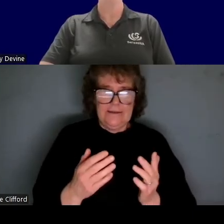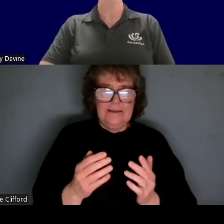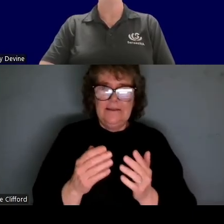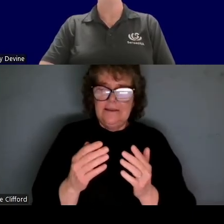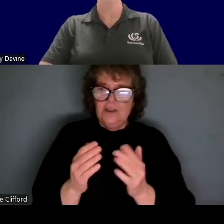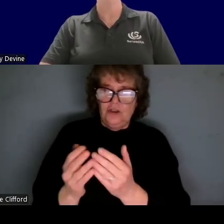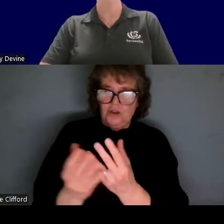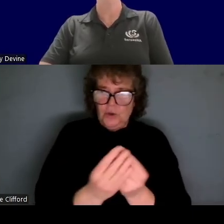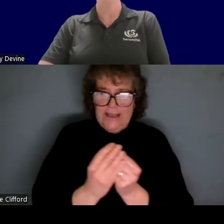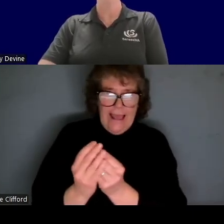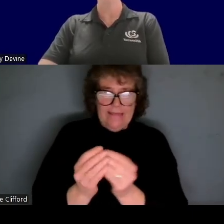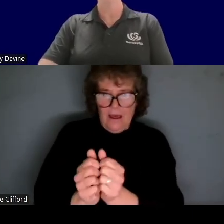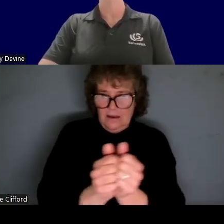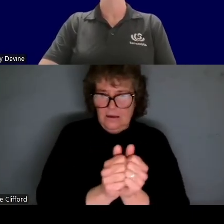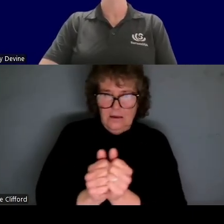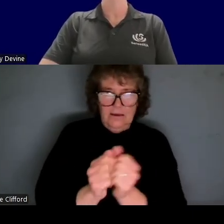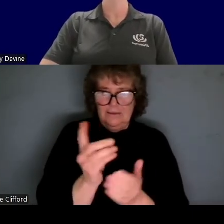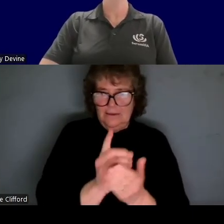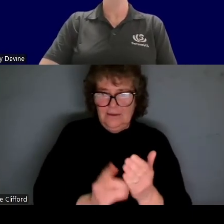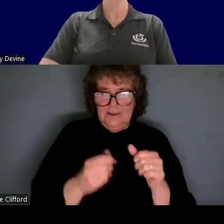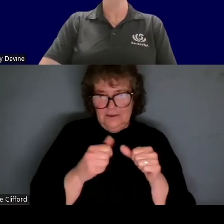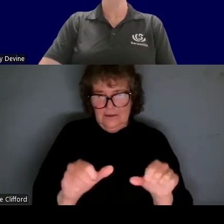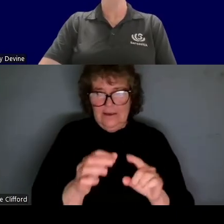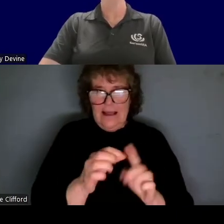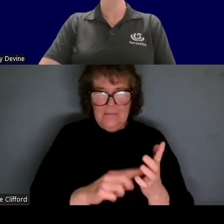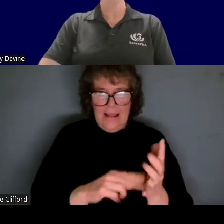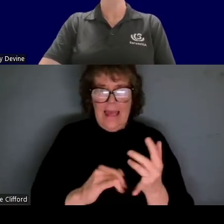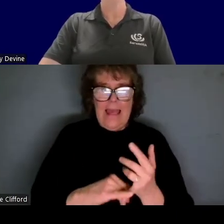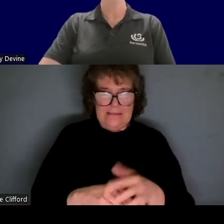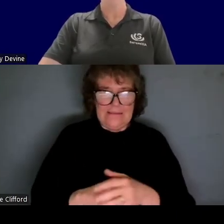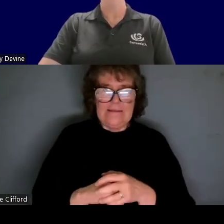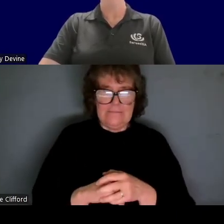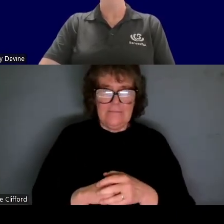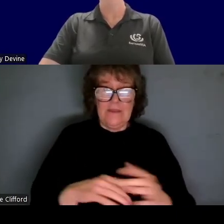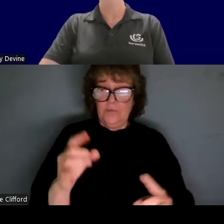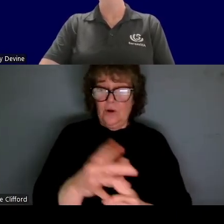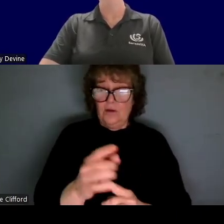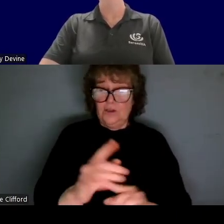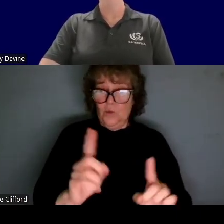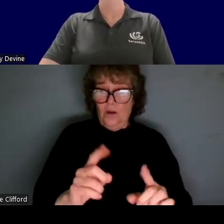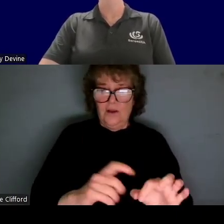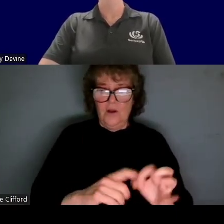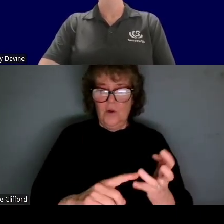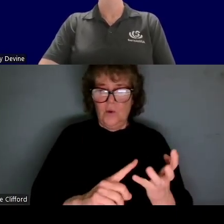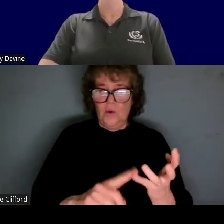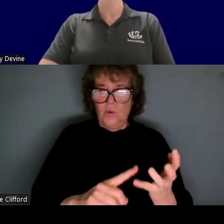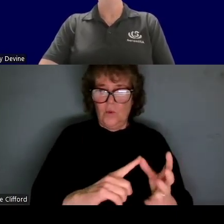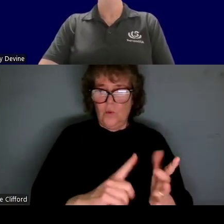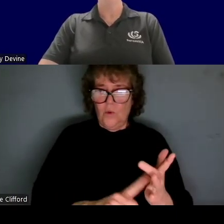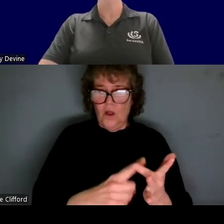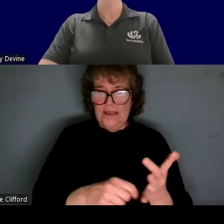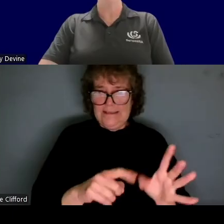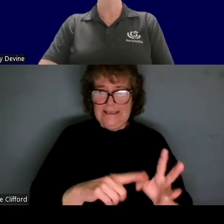and plans which need to be implemented. It prioritises quality of life, with proactive